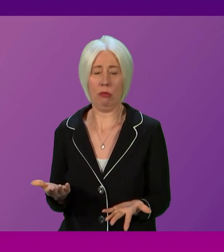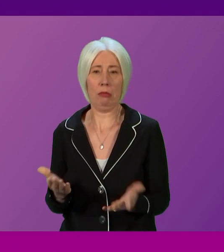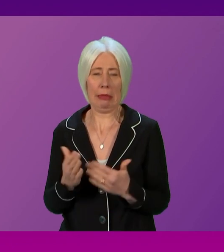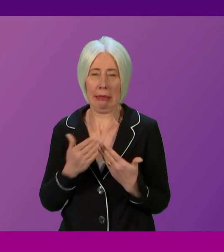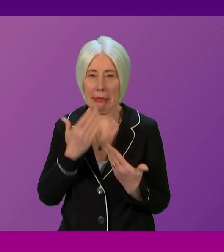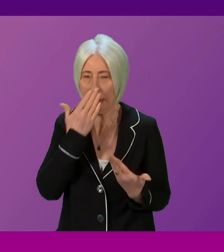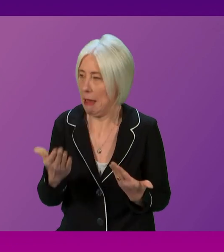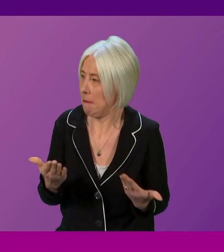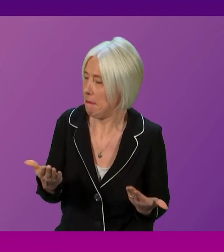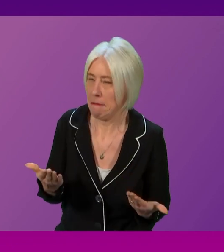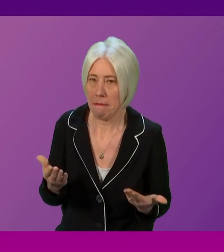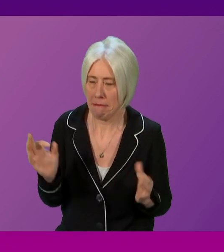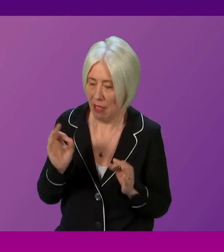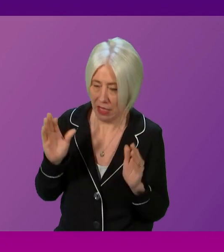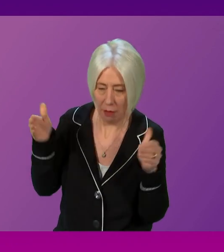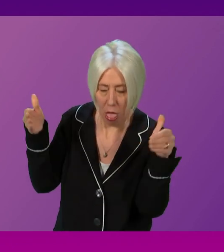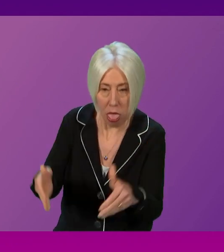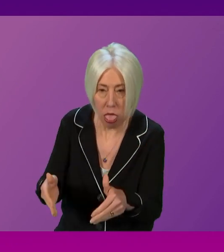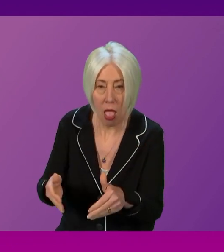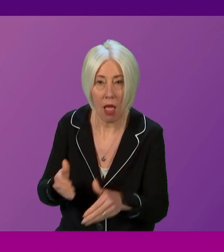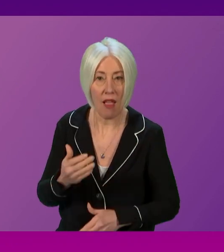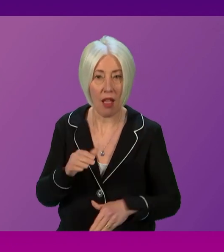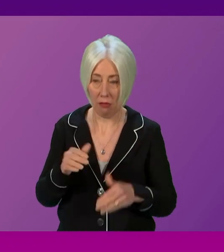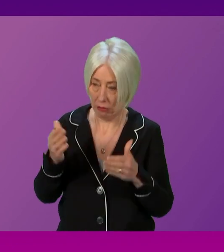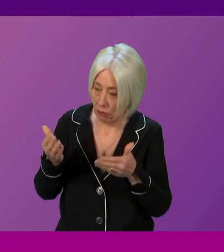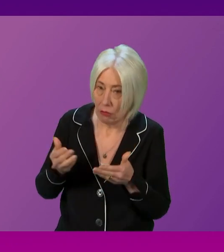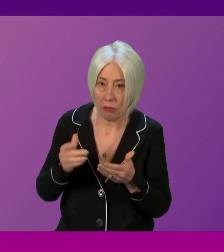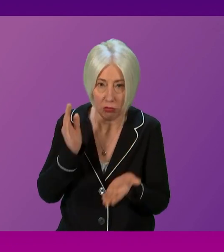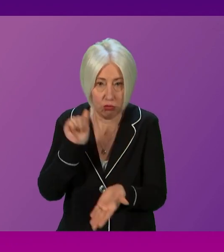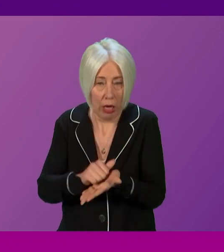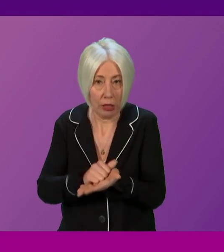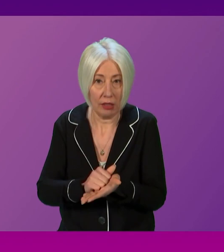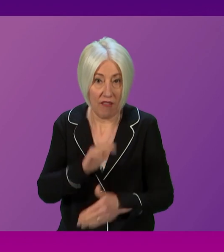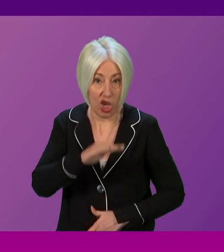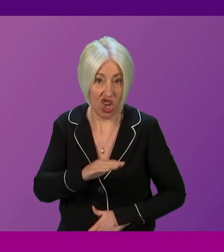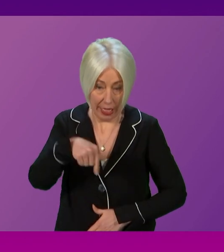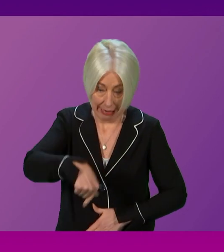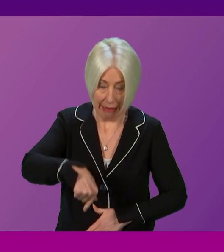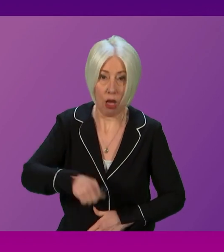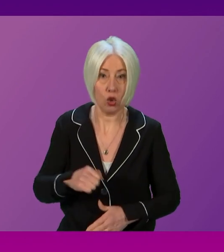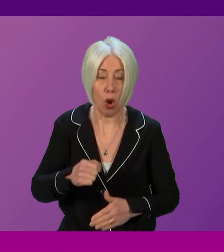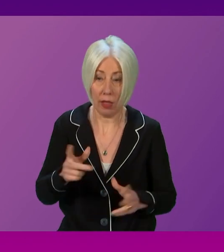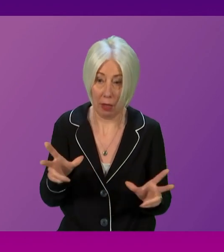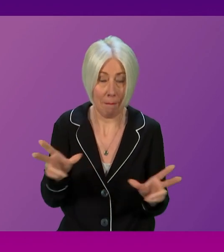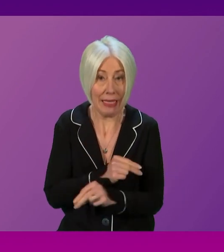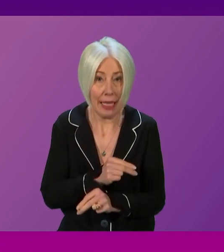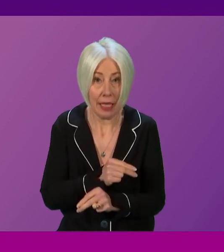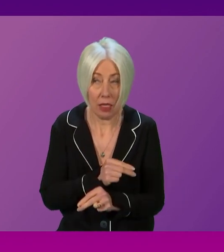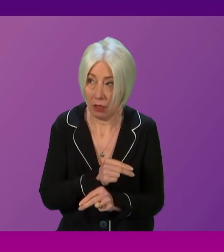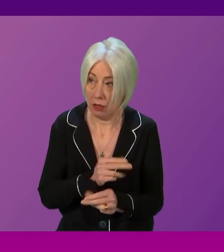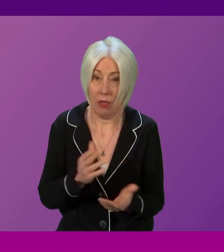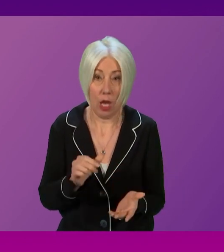paid to that. If a child in this country goes missing, there is rightly a lot of